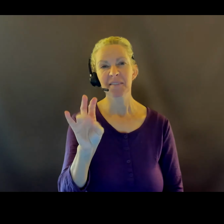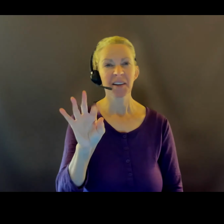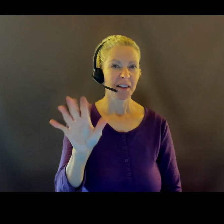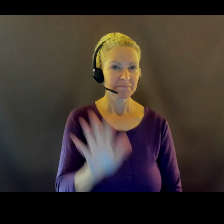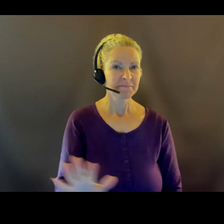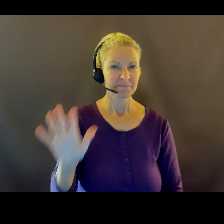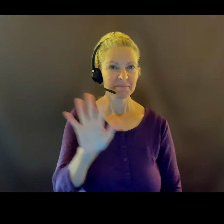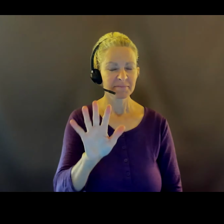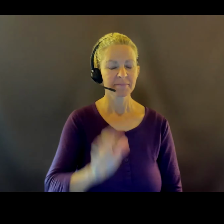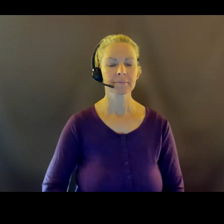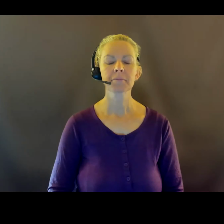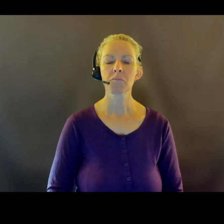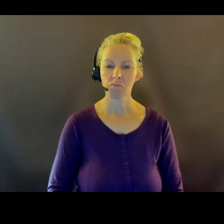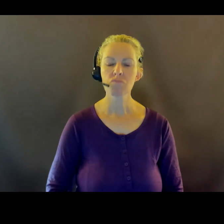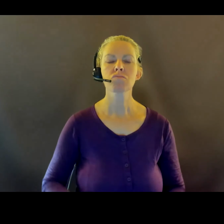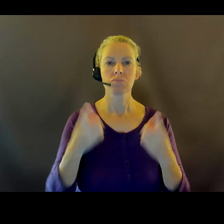We have this test in geography class.